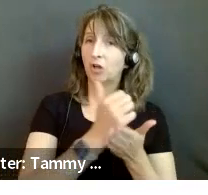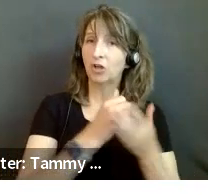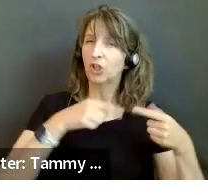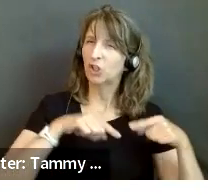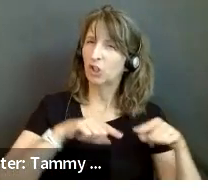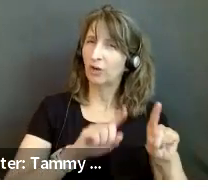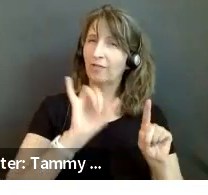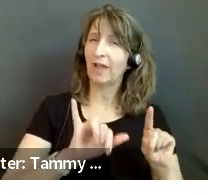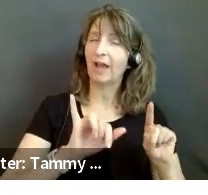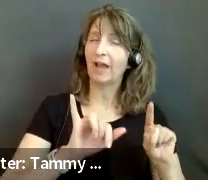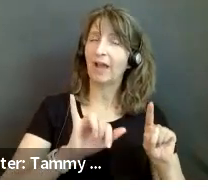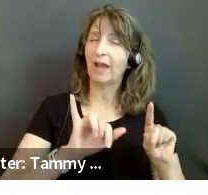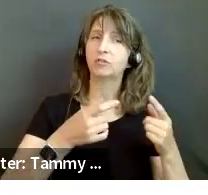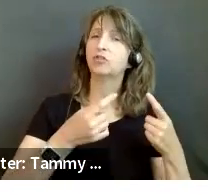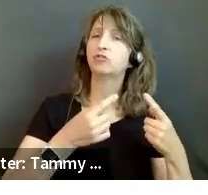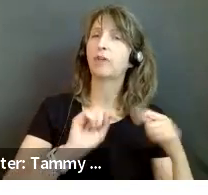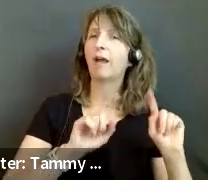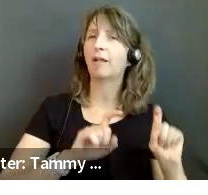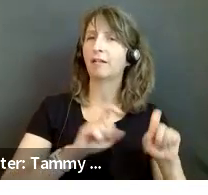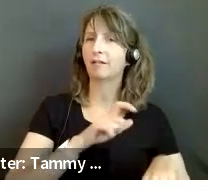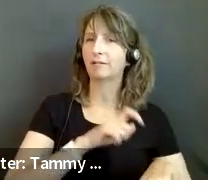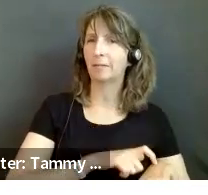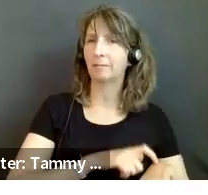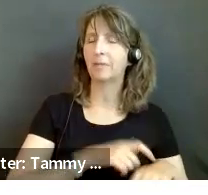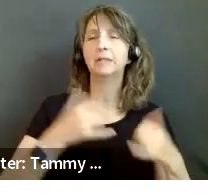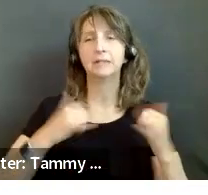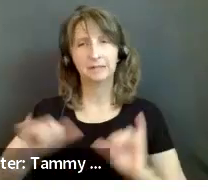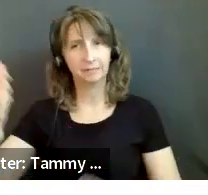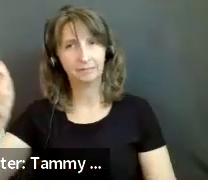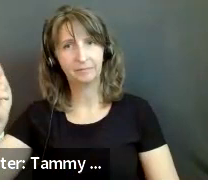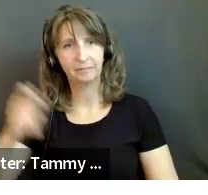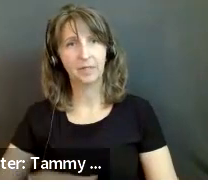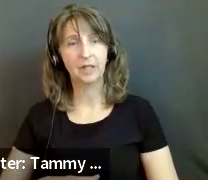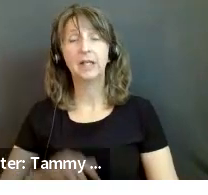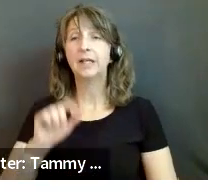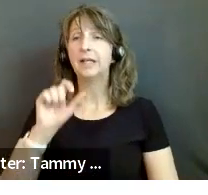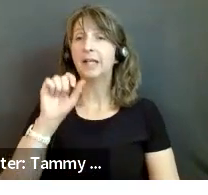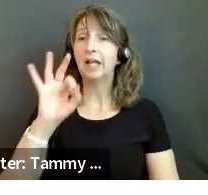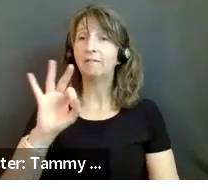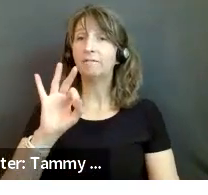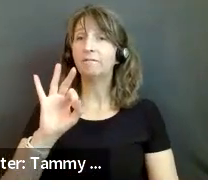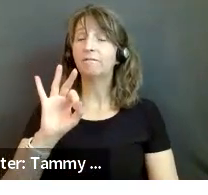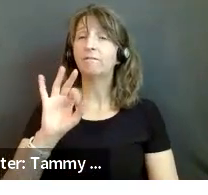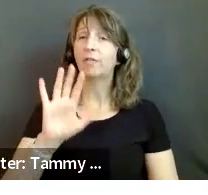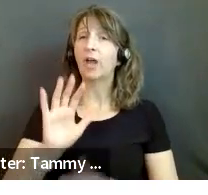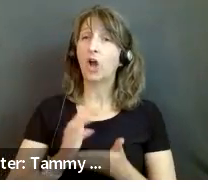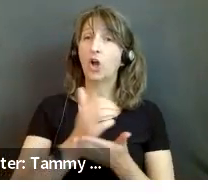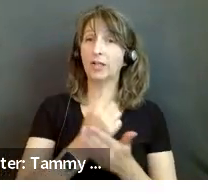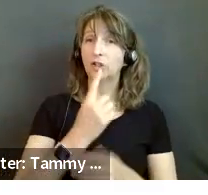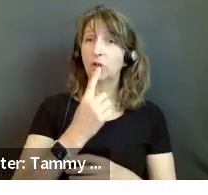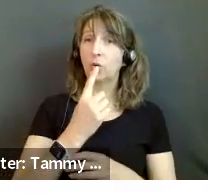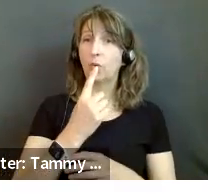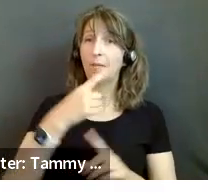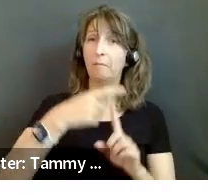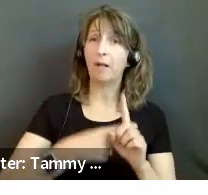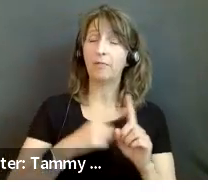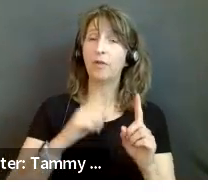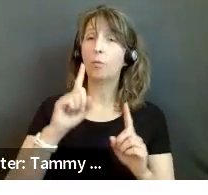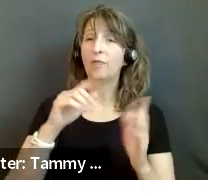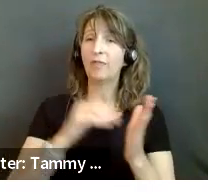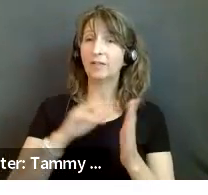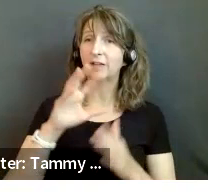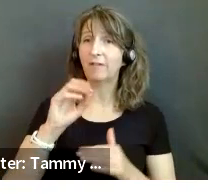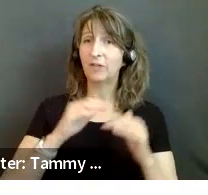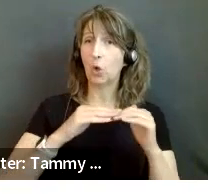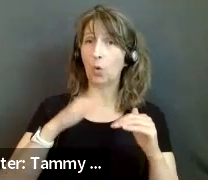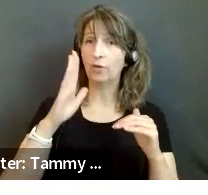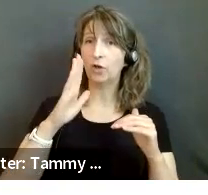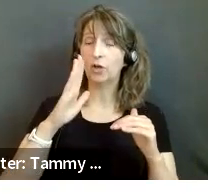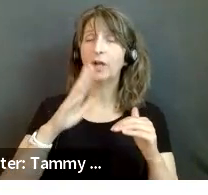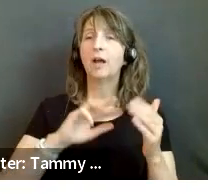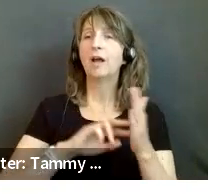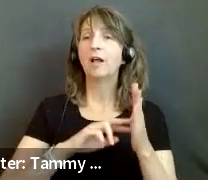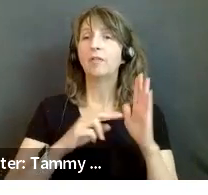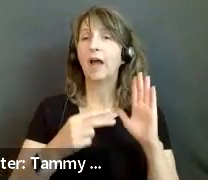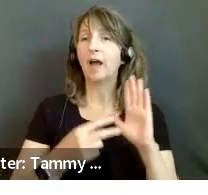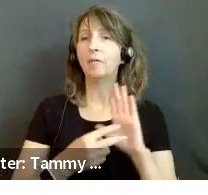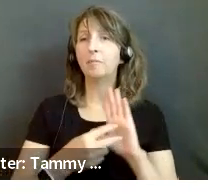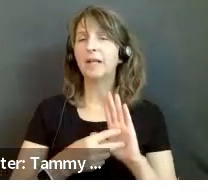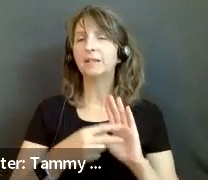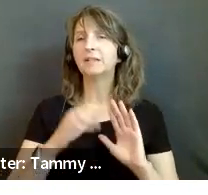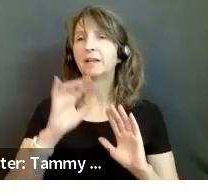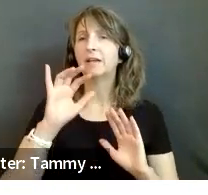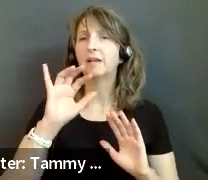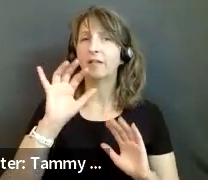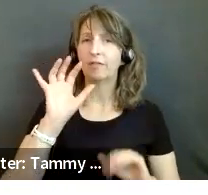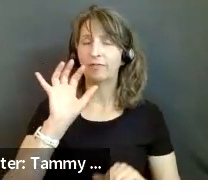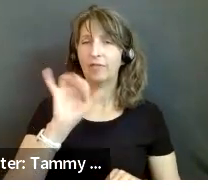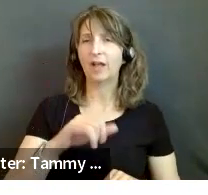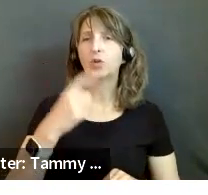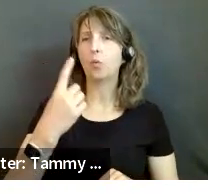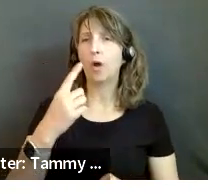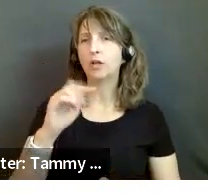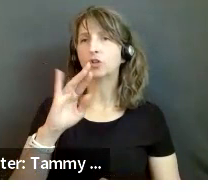And if those earnings. This year would be over a thousand $50 in a given month then it would be considered to be using up a trial work month.